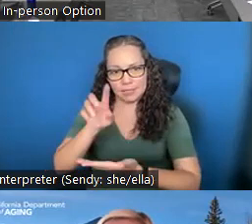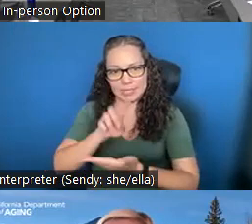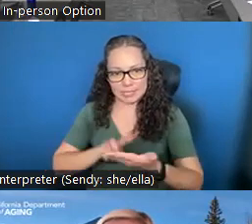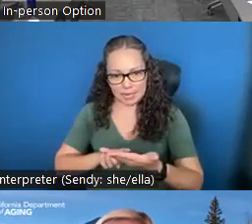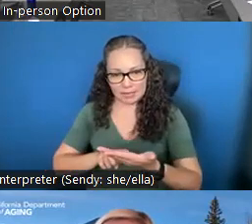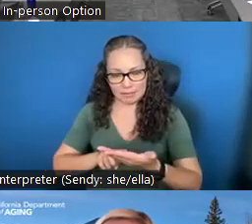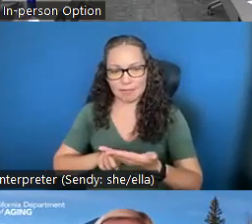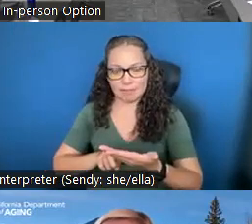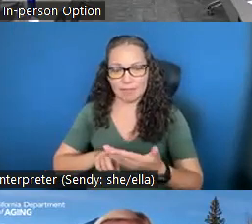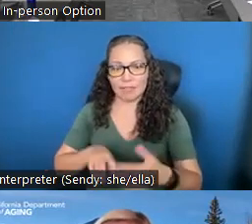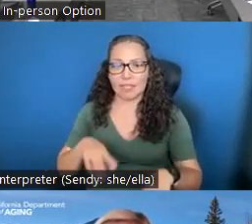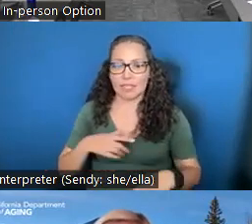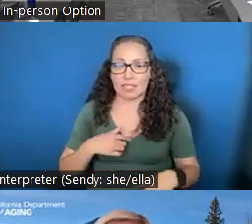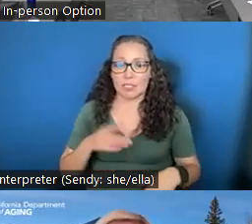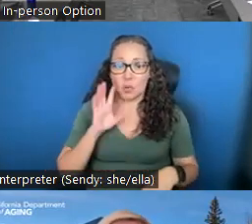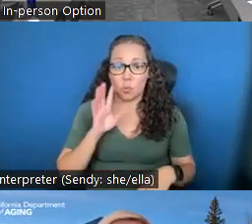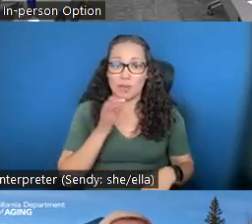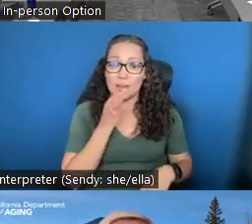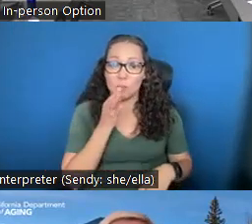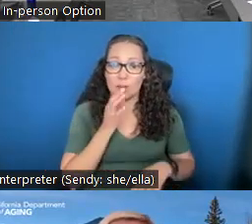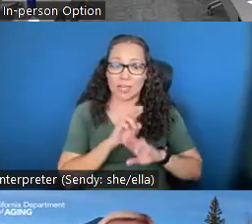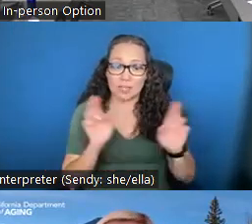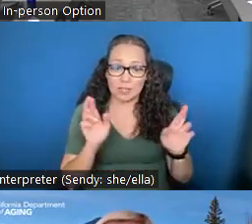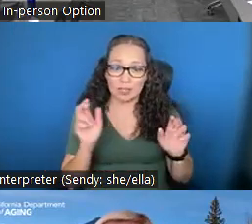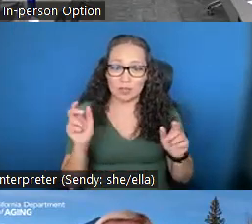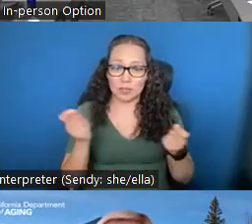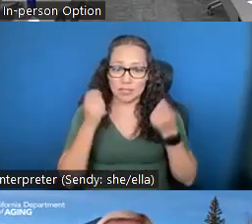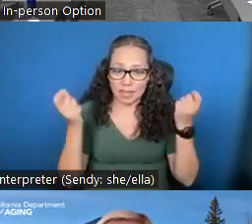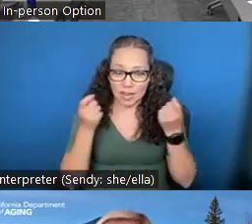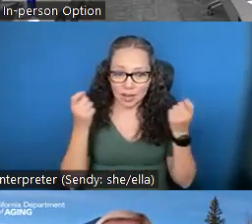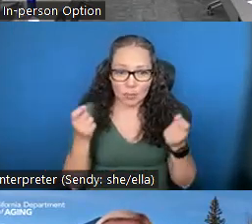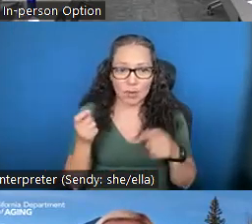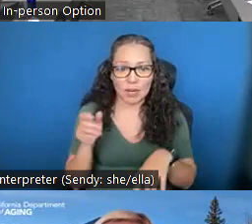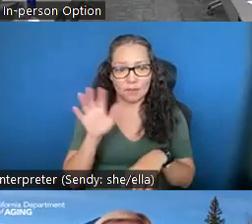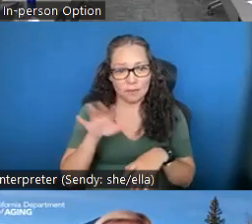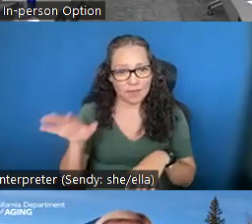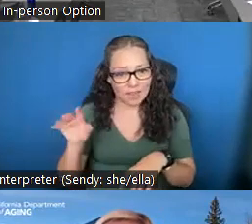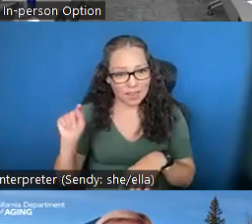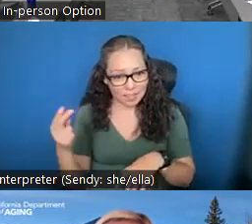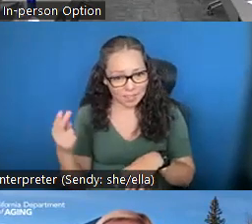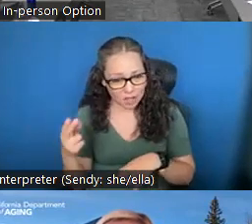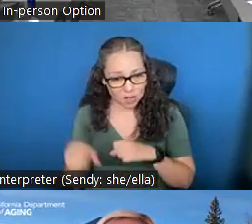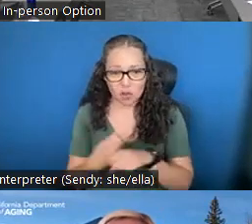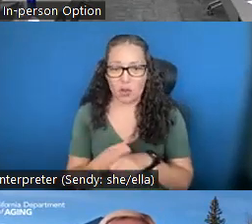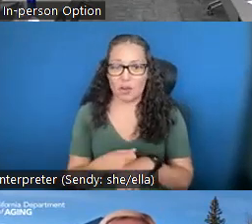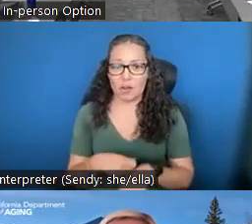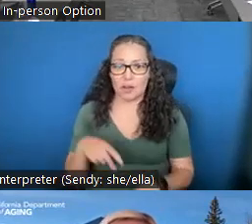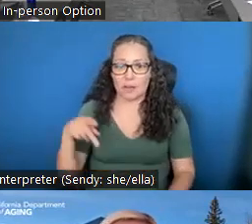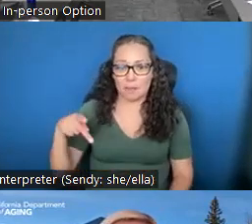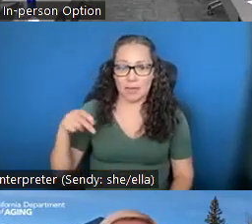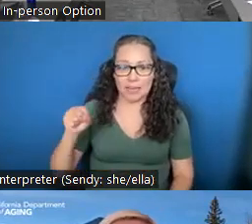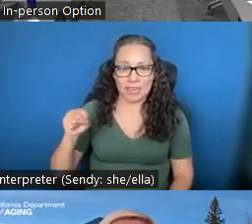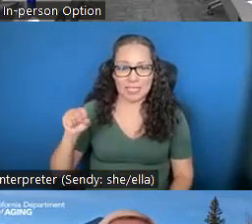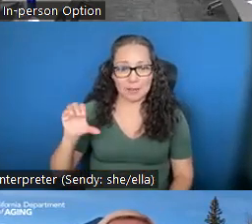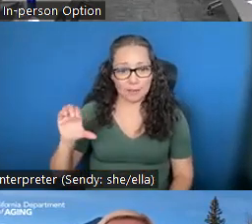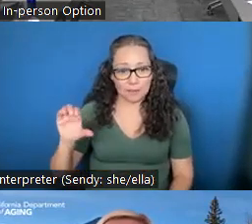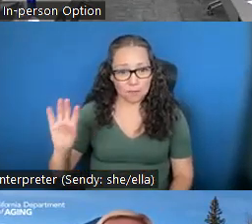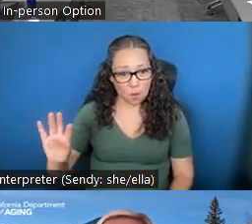50th year next year as PSA 4 is celebrating their 50th Anniversary next month um as the